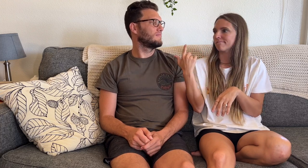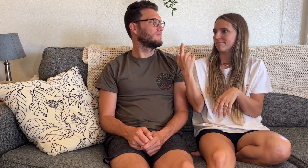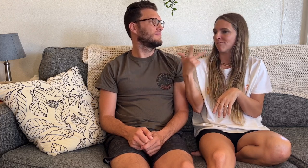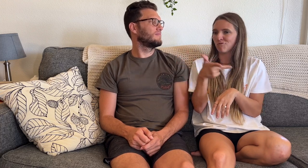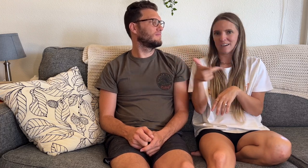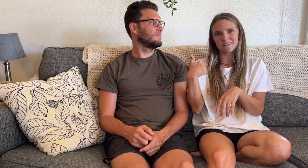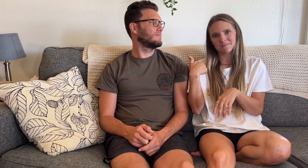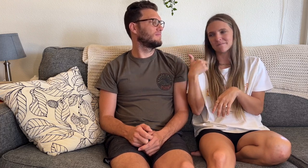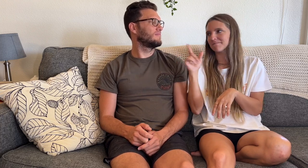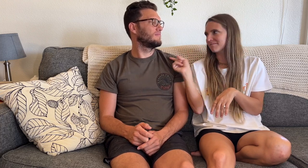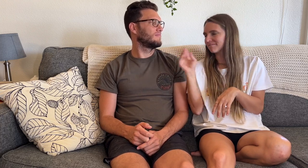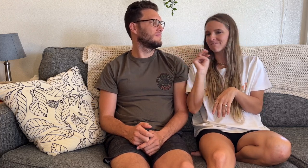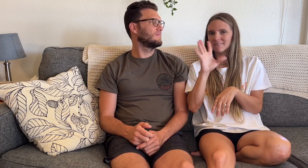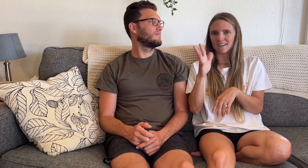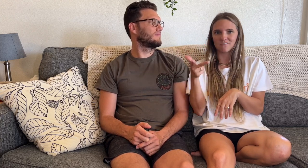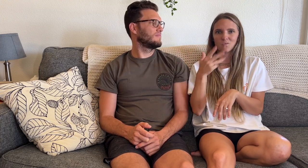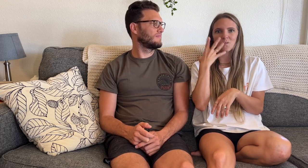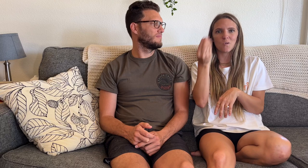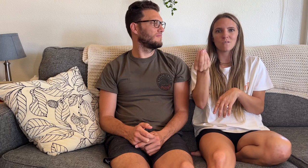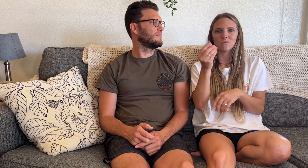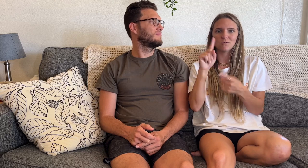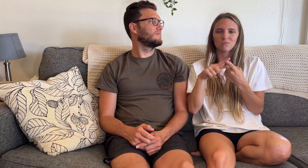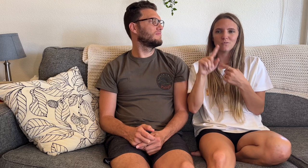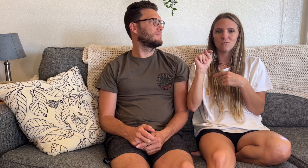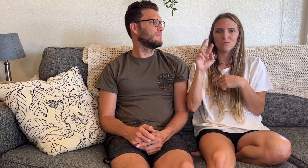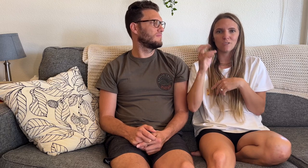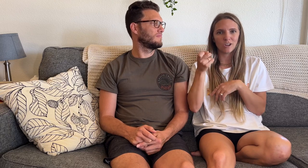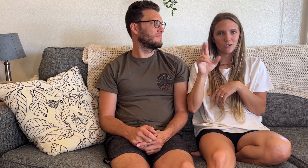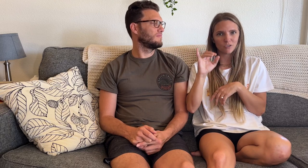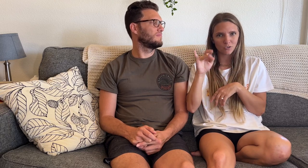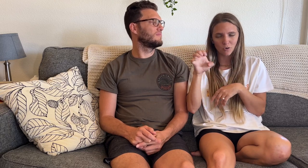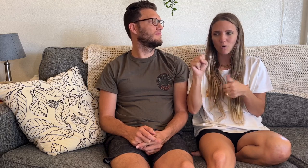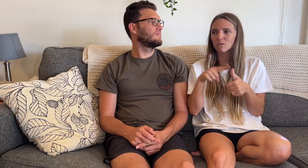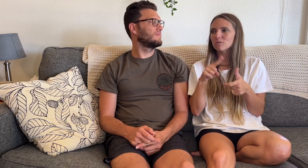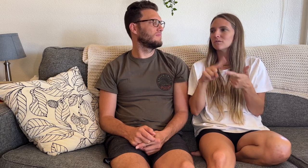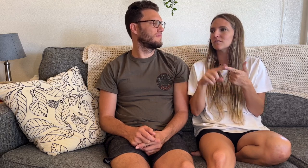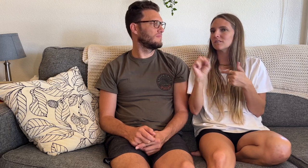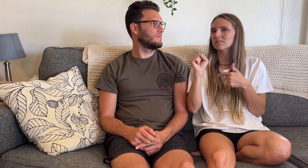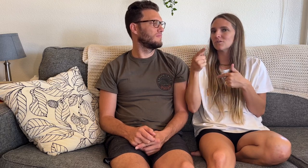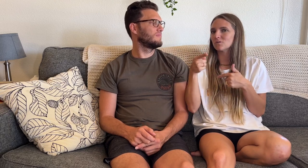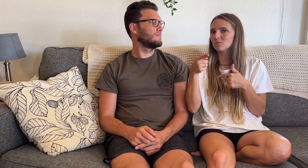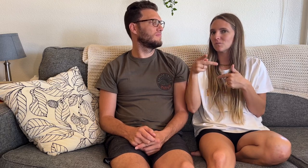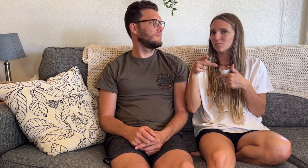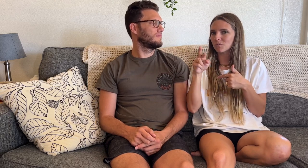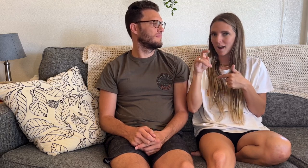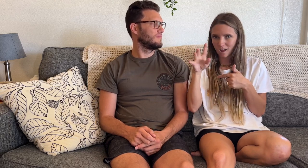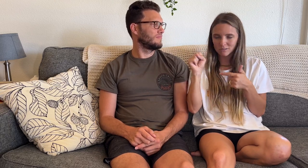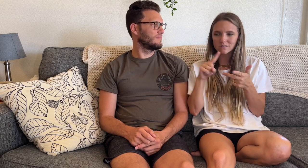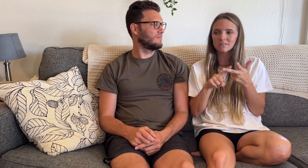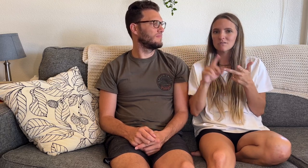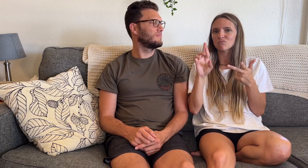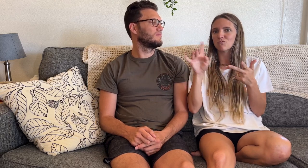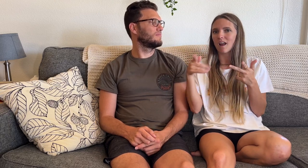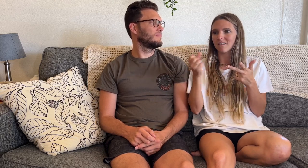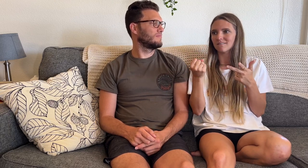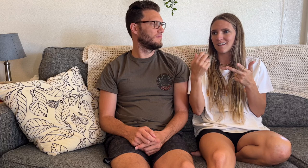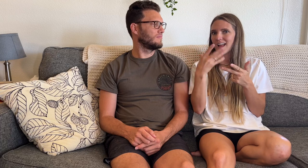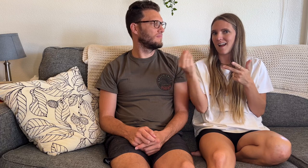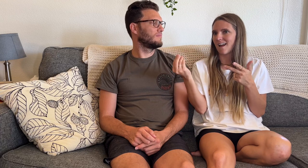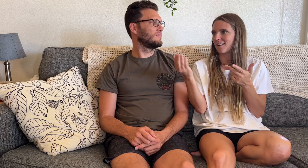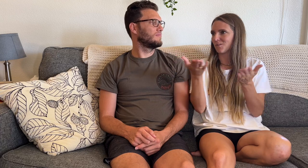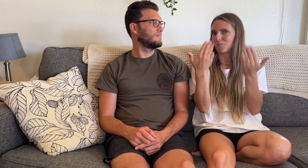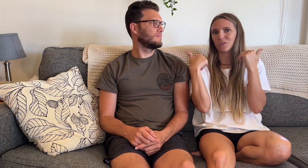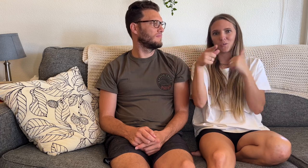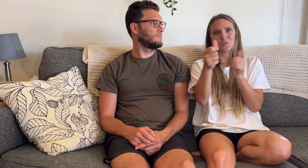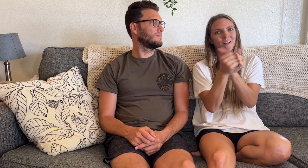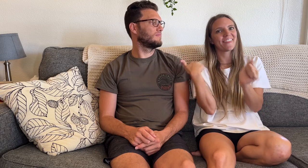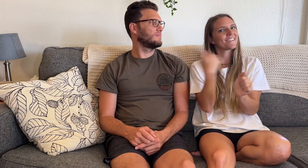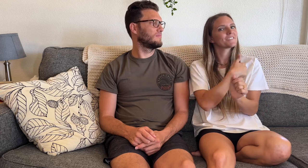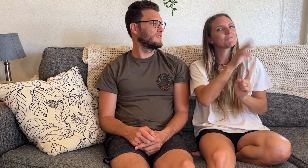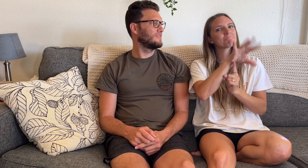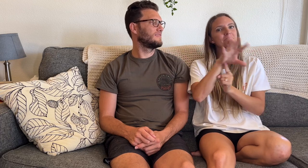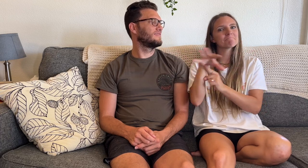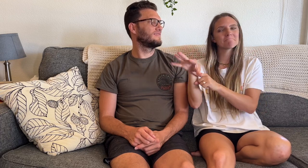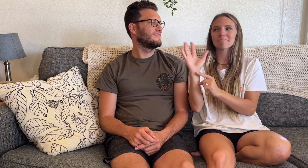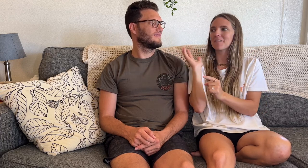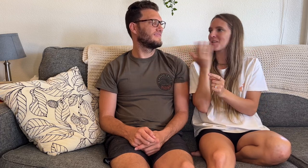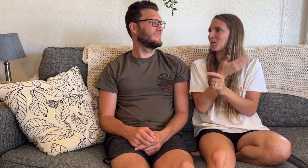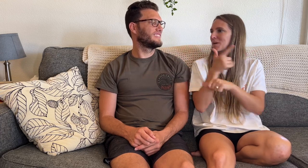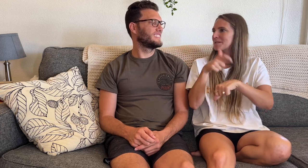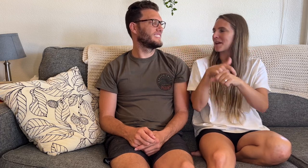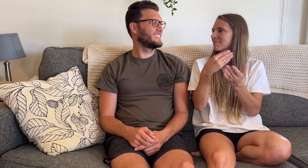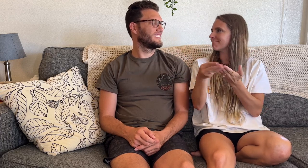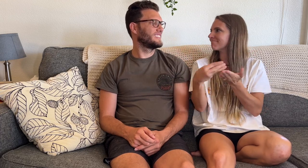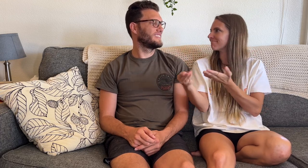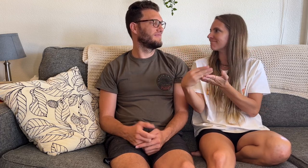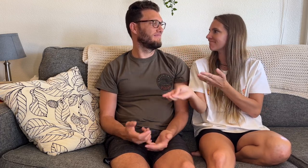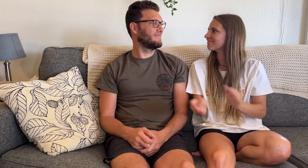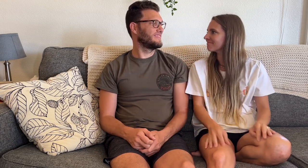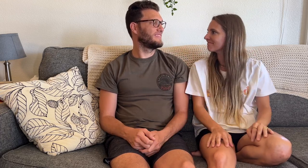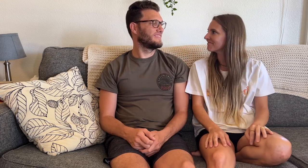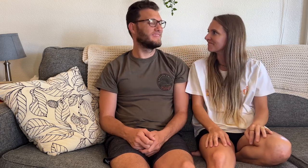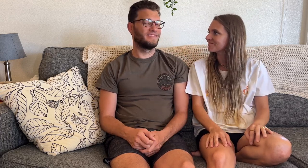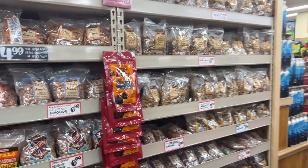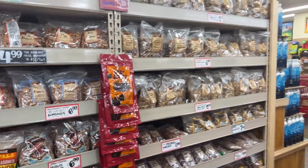So now the three of us, Zach, Madi and I are going to trader joes, sprouts and ralphs and we are bringing you with us, by filming our time there.